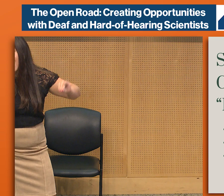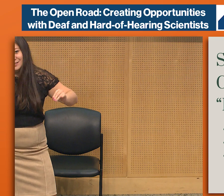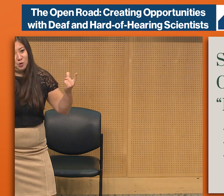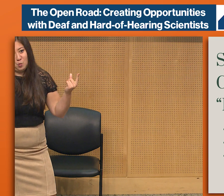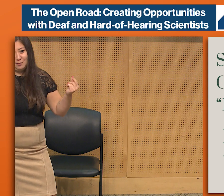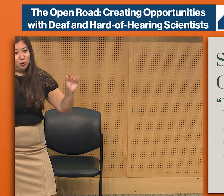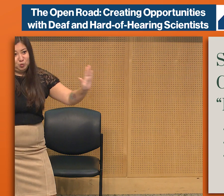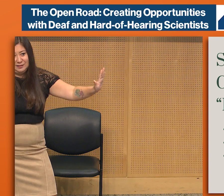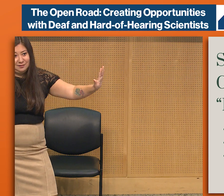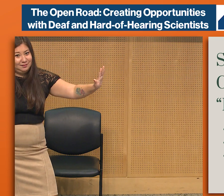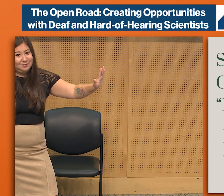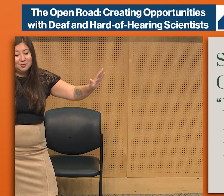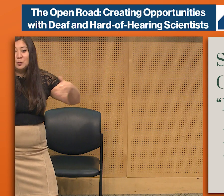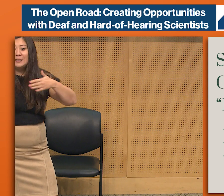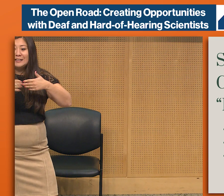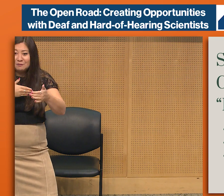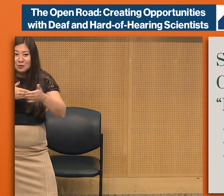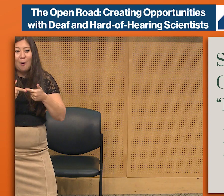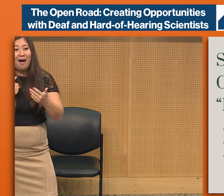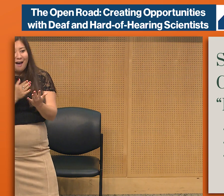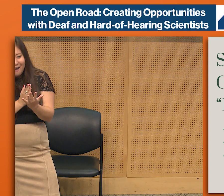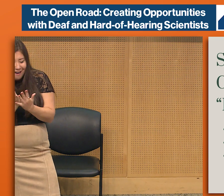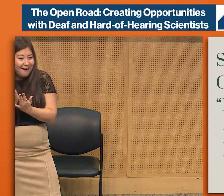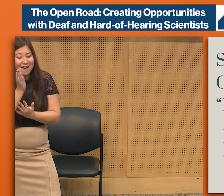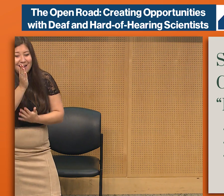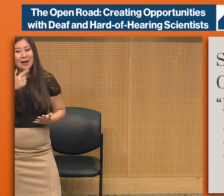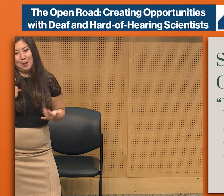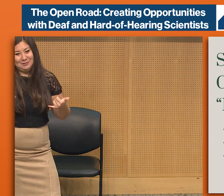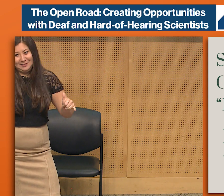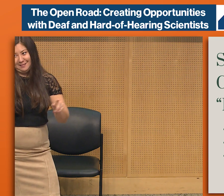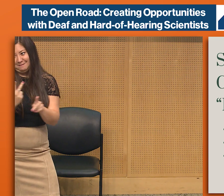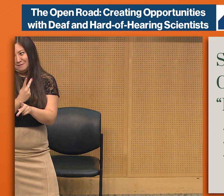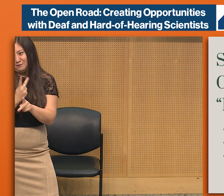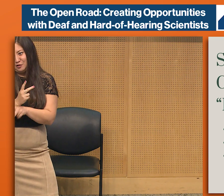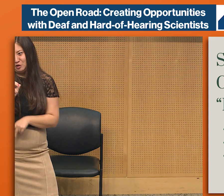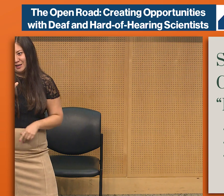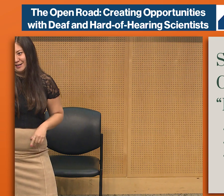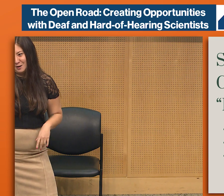And honestly, I really have no idea what I'm doing still.